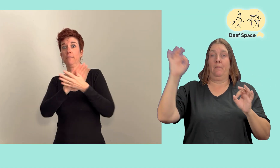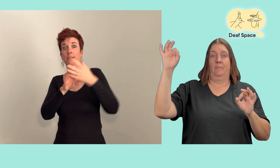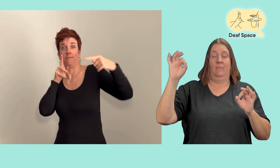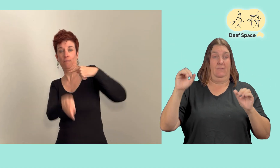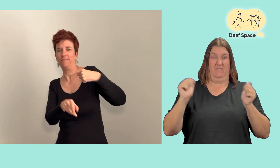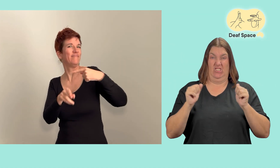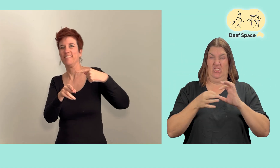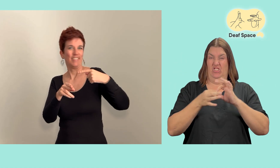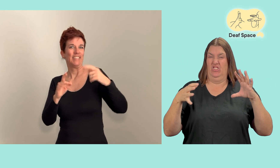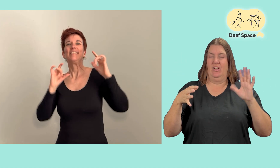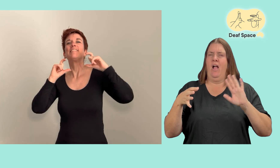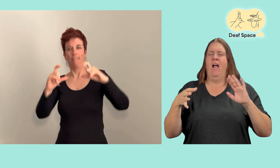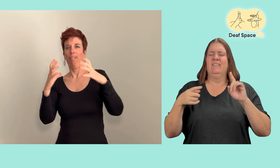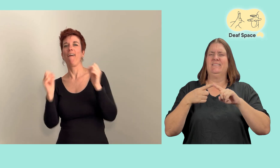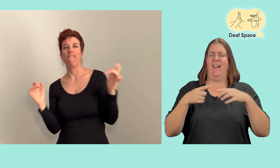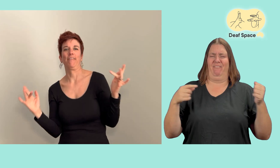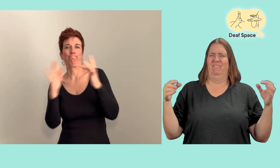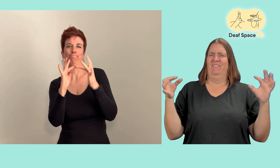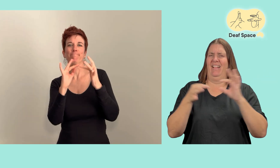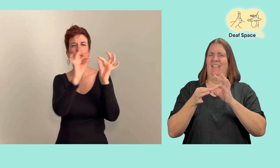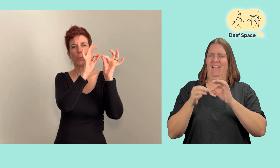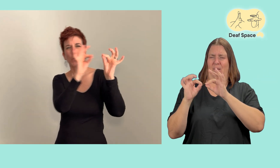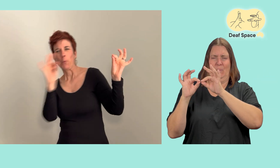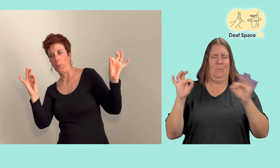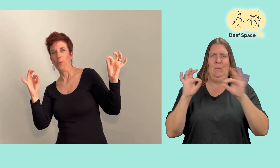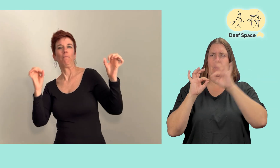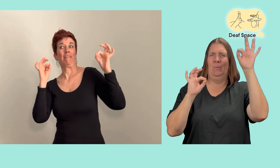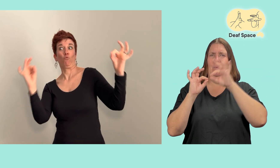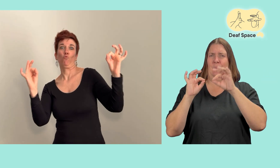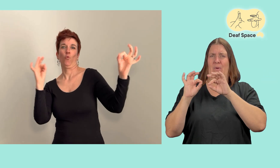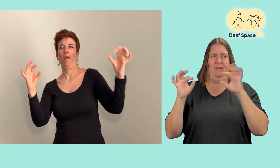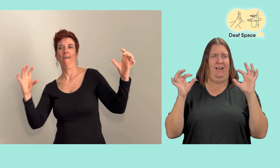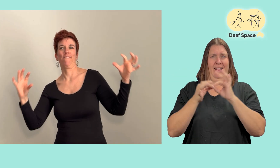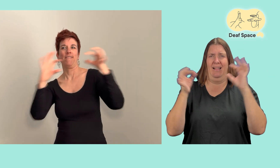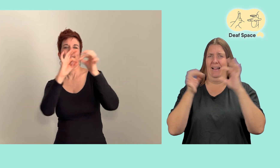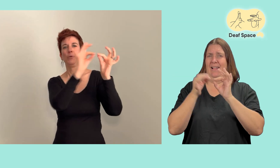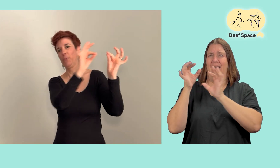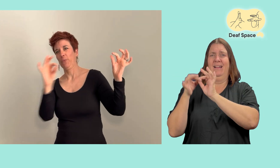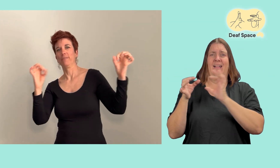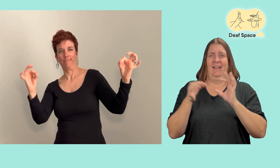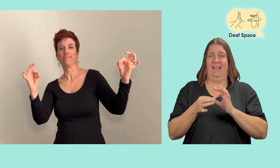It doesn't mean that these places are then disconnected or that ties are severed. They remain connected.